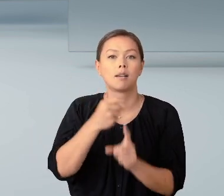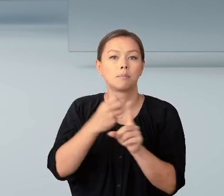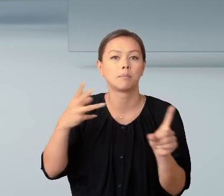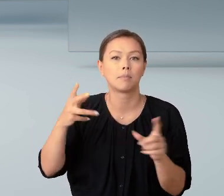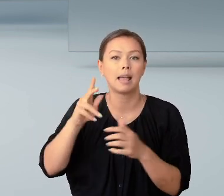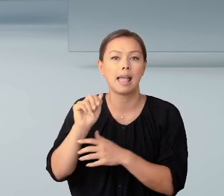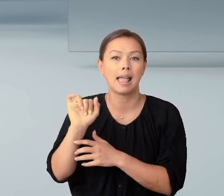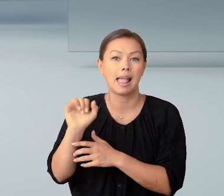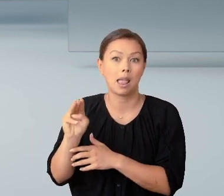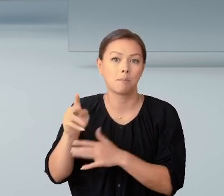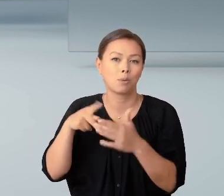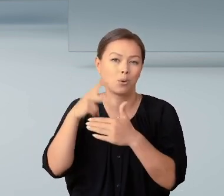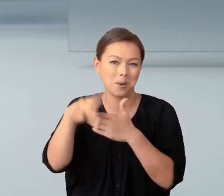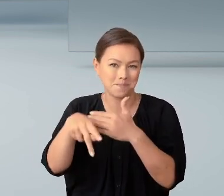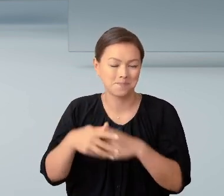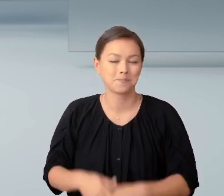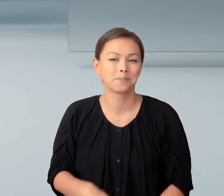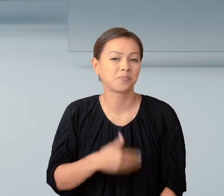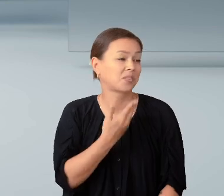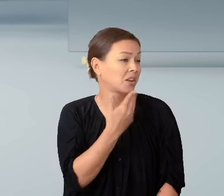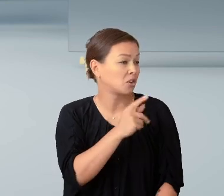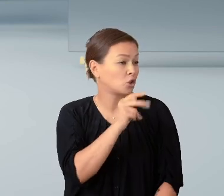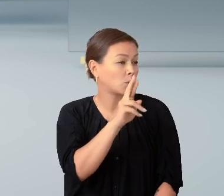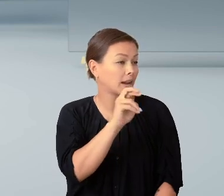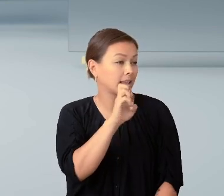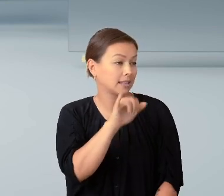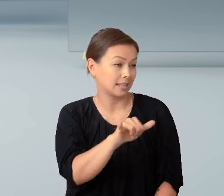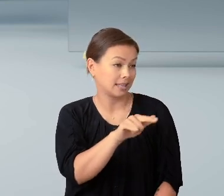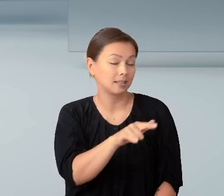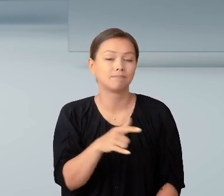program. Sanju: Thank you so much, Tracey.